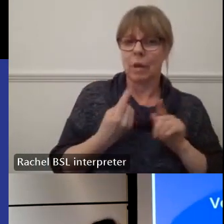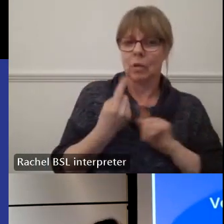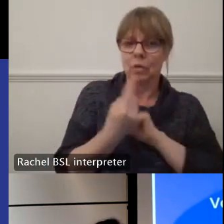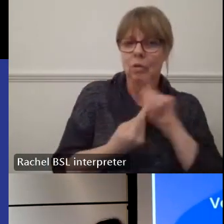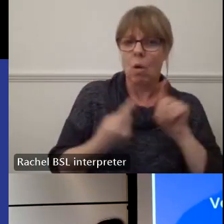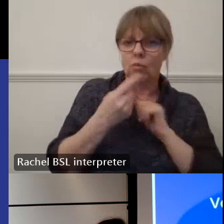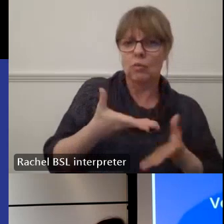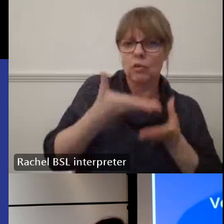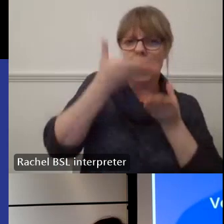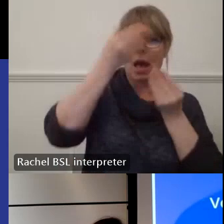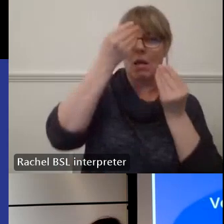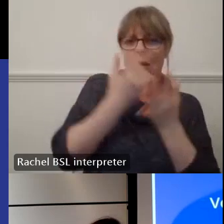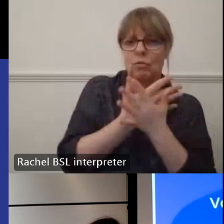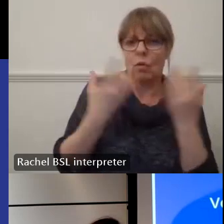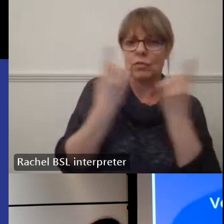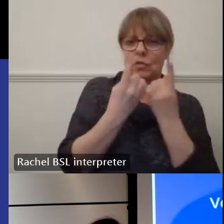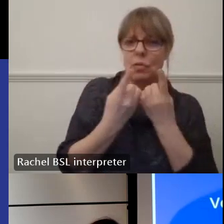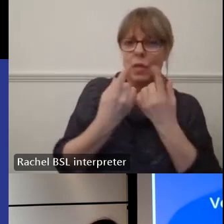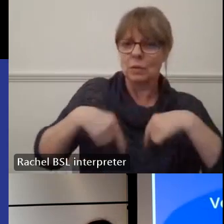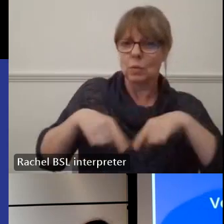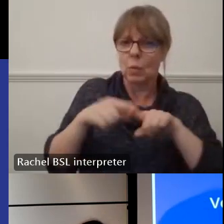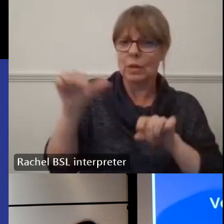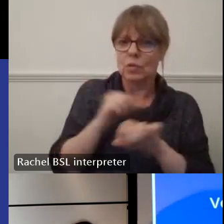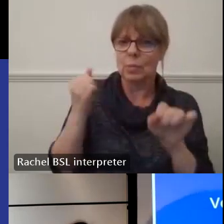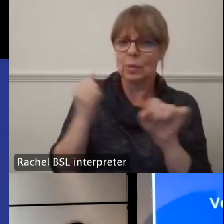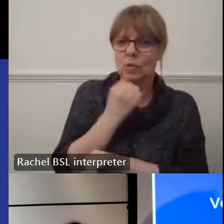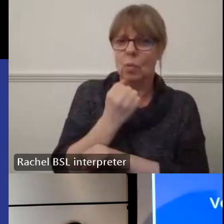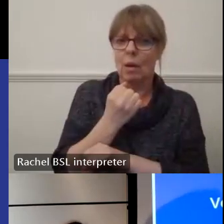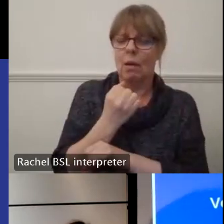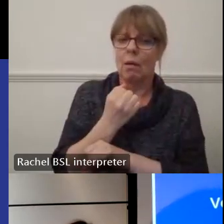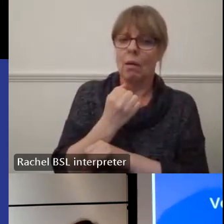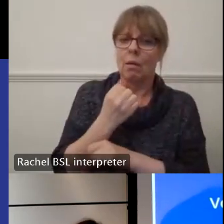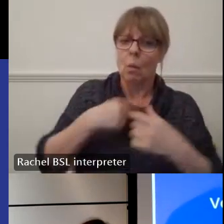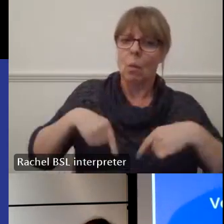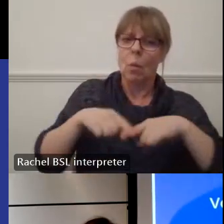These are the things we need to be doing better on and having those conversations.